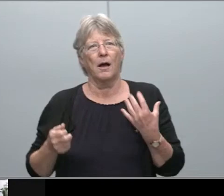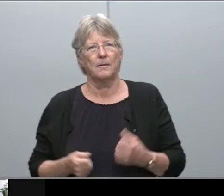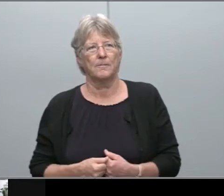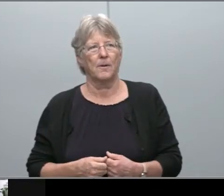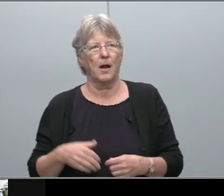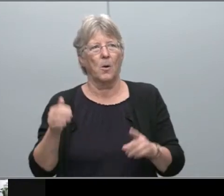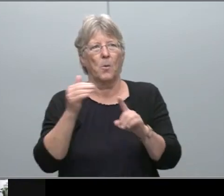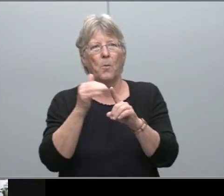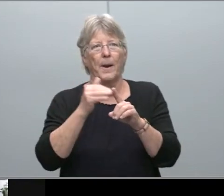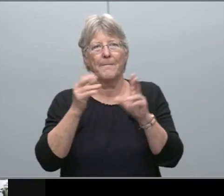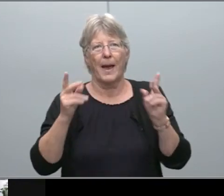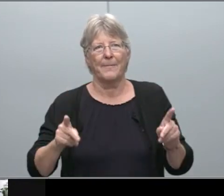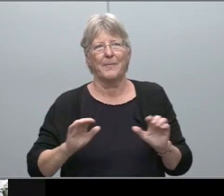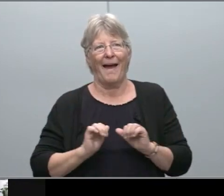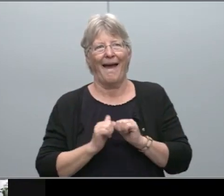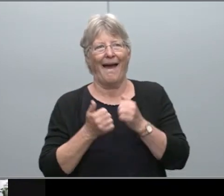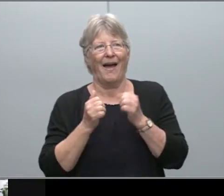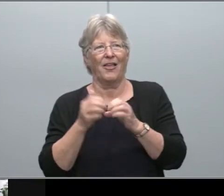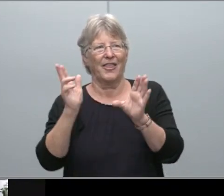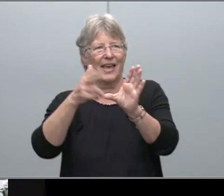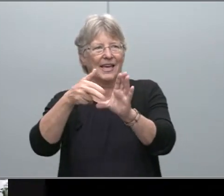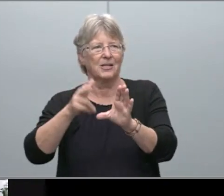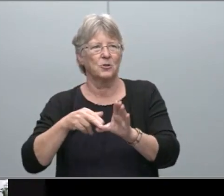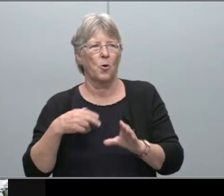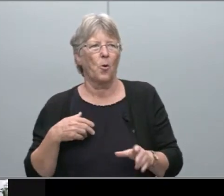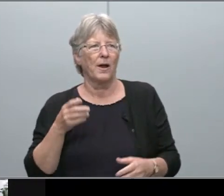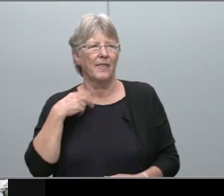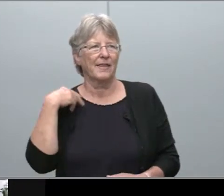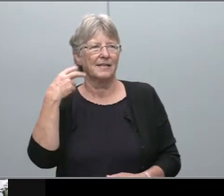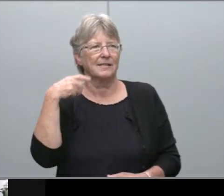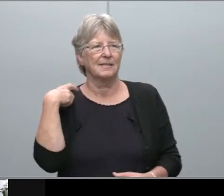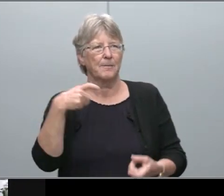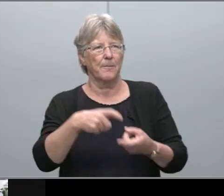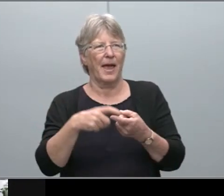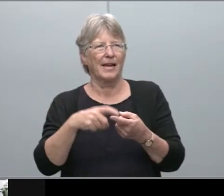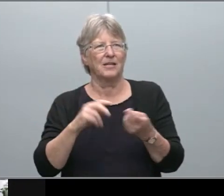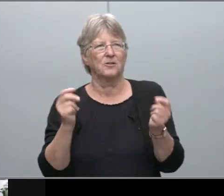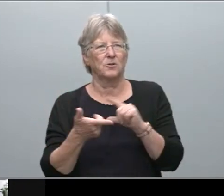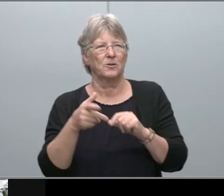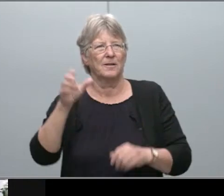in regards to the next phases. And of course, where we are within those phases as well.